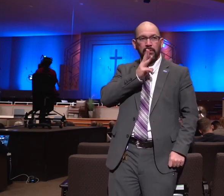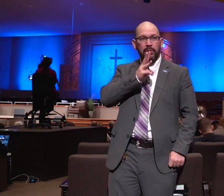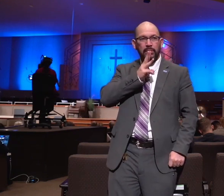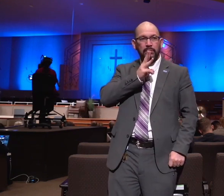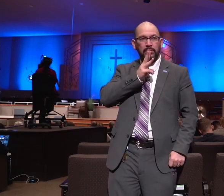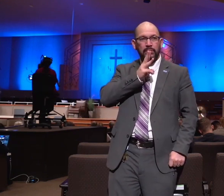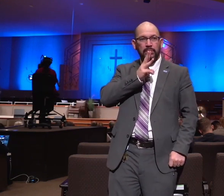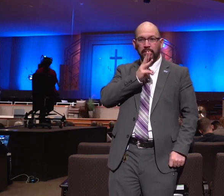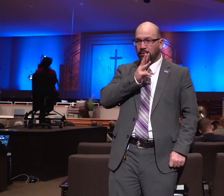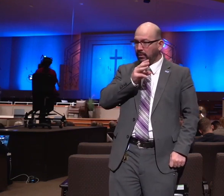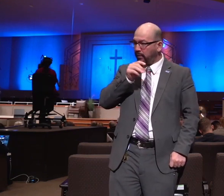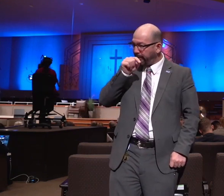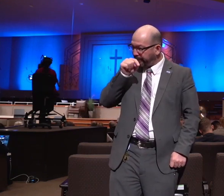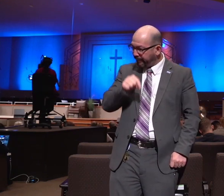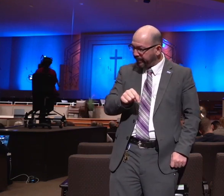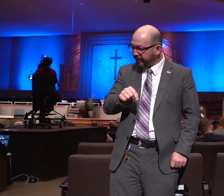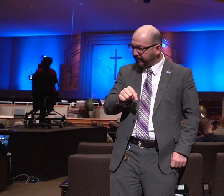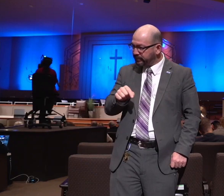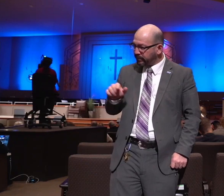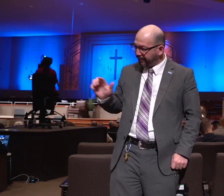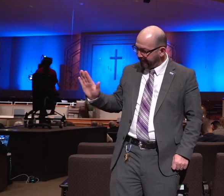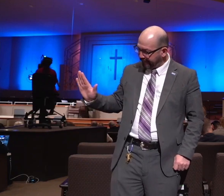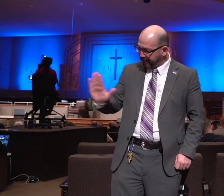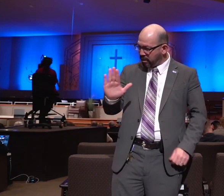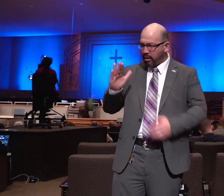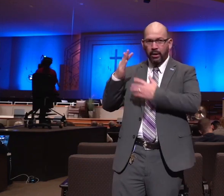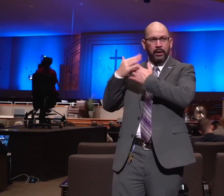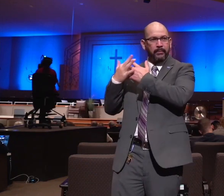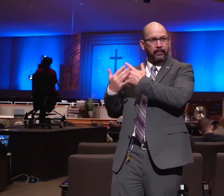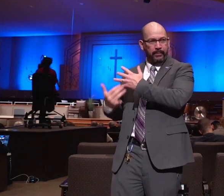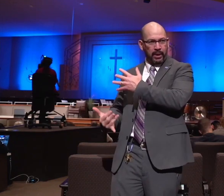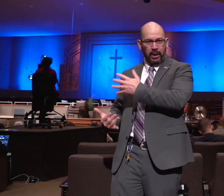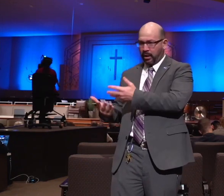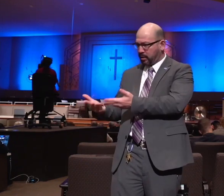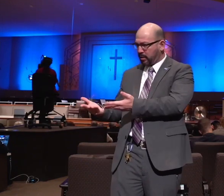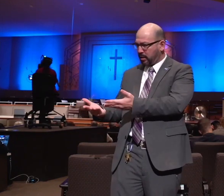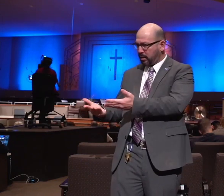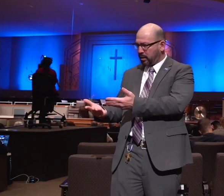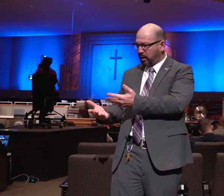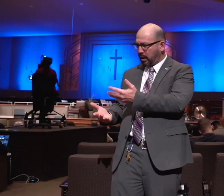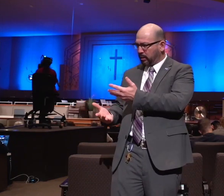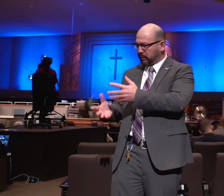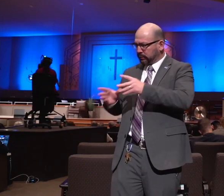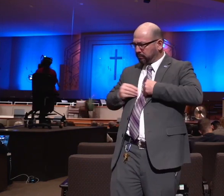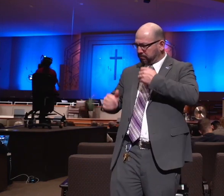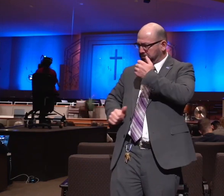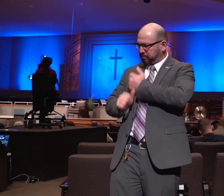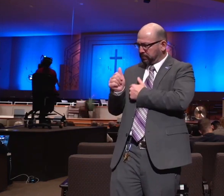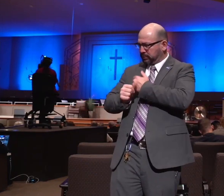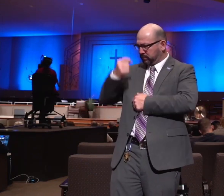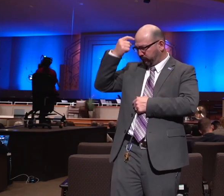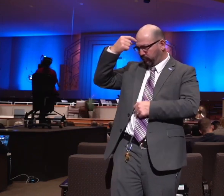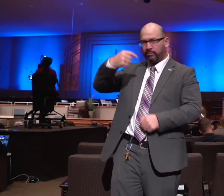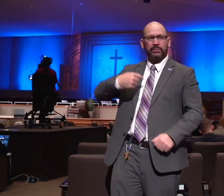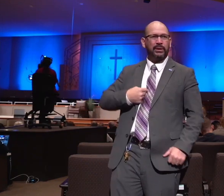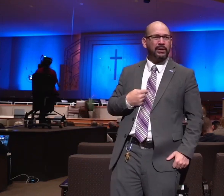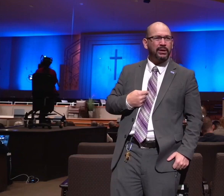is not this the blood of the man that went in jeopardy of their lives